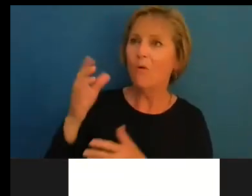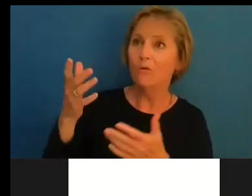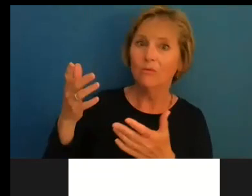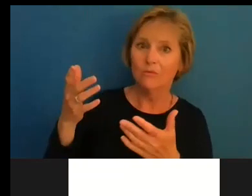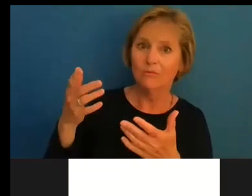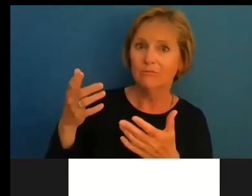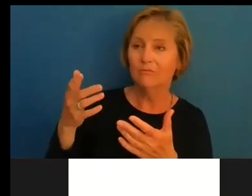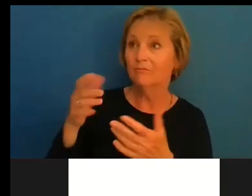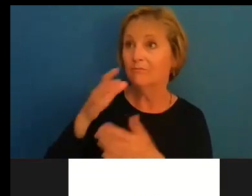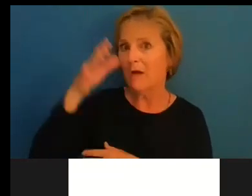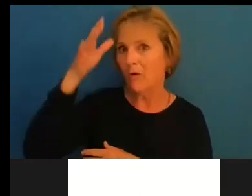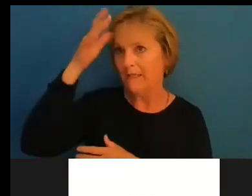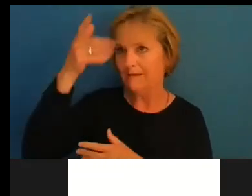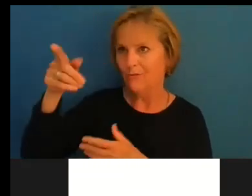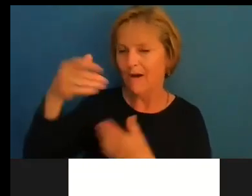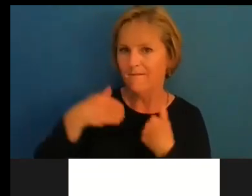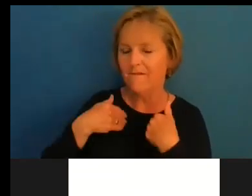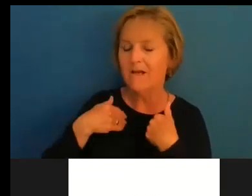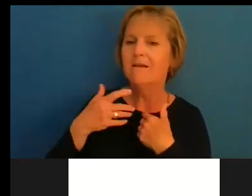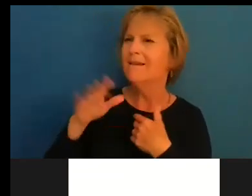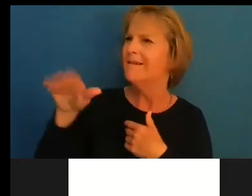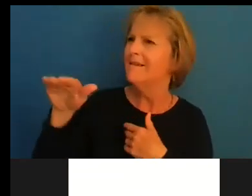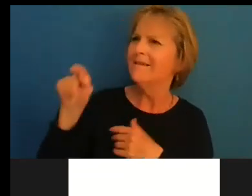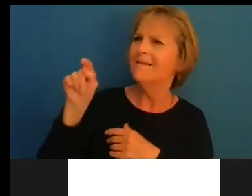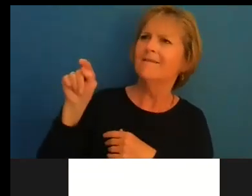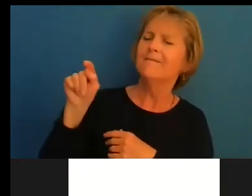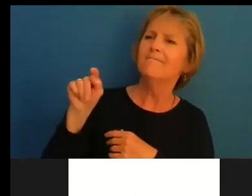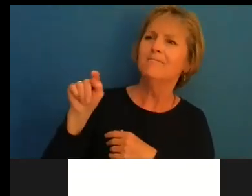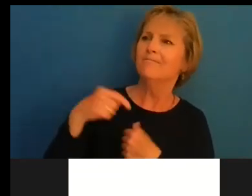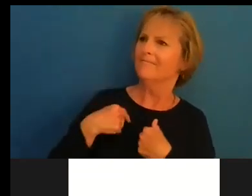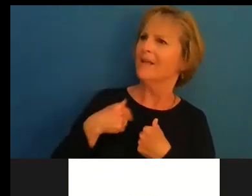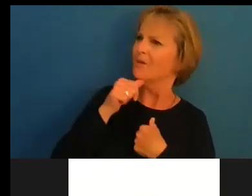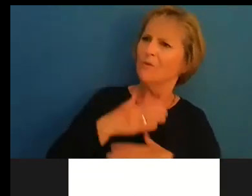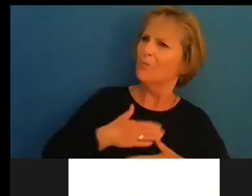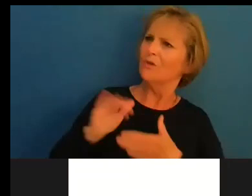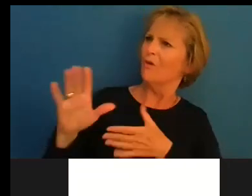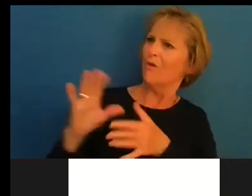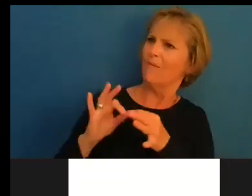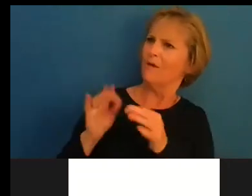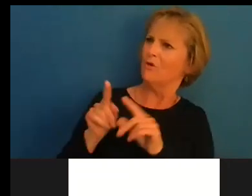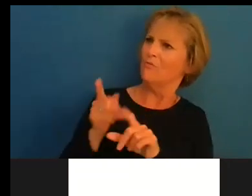or whatever parental configuration you have, just using an example, but 'hey, I didn't appreciate that comment you made about me